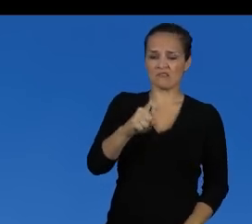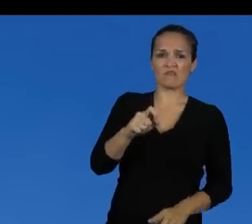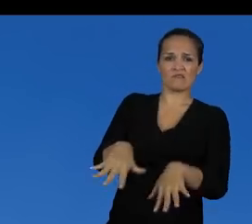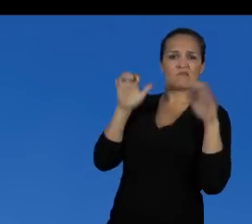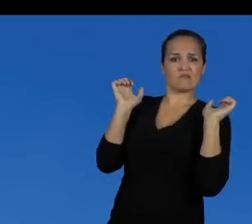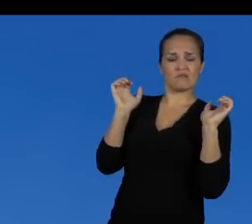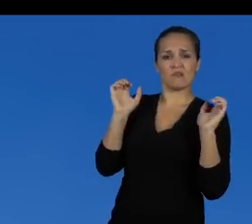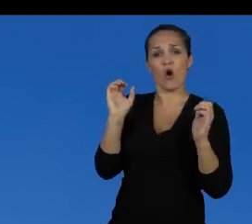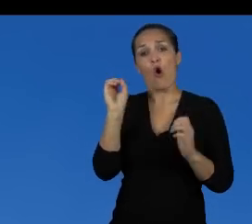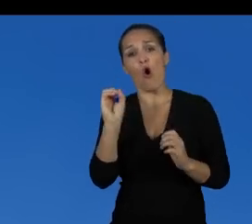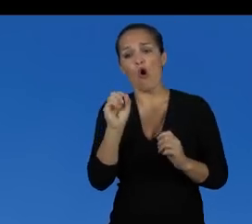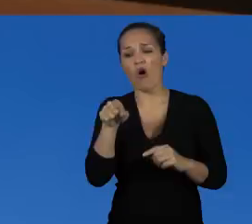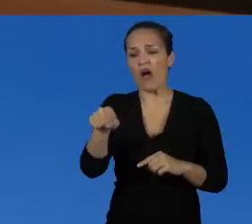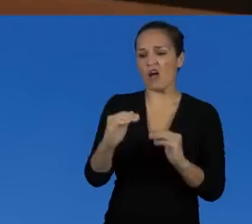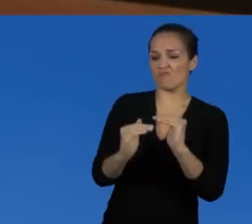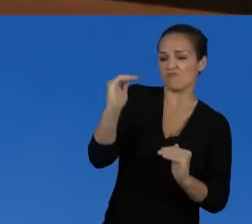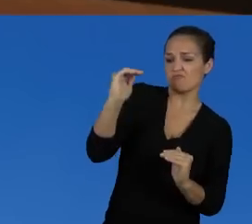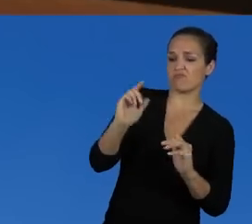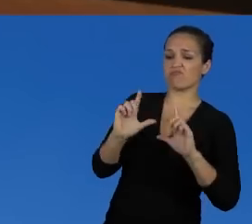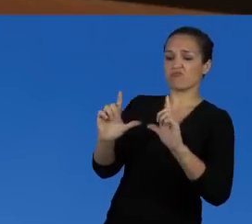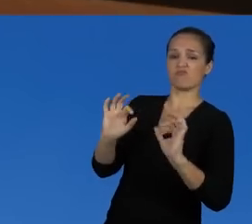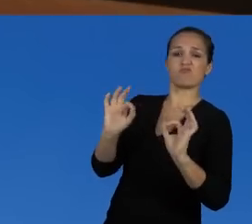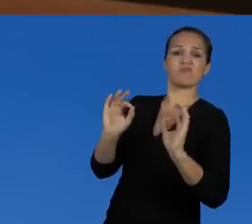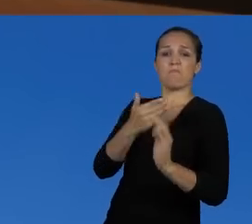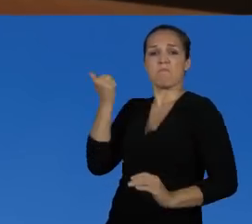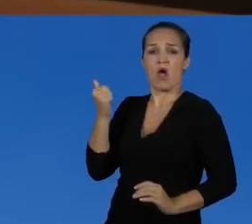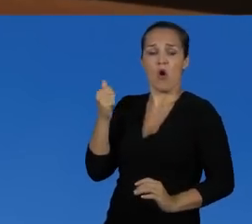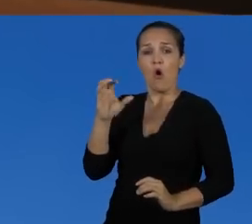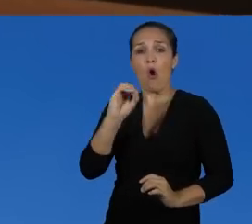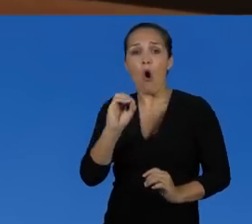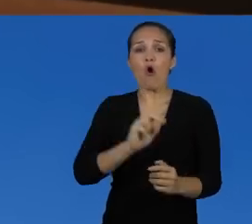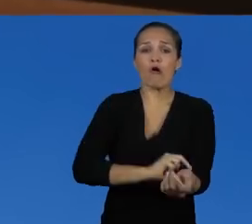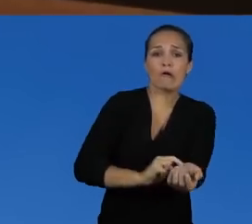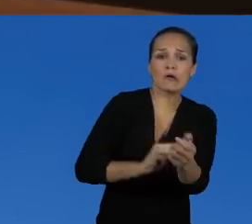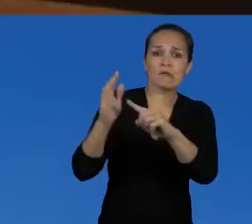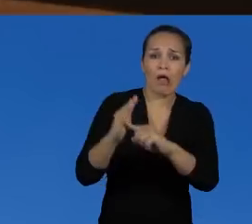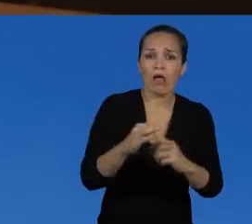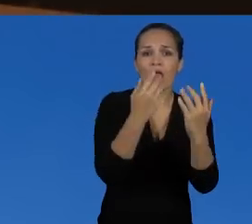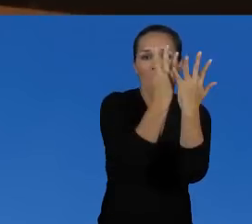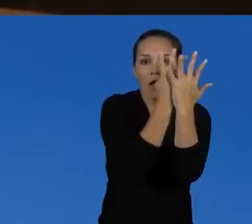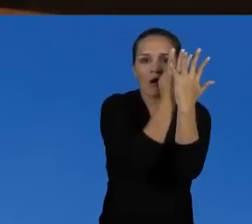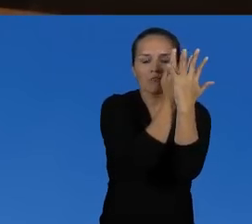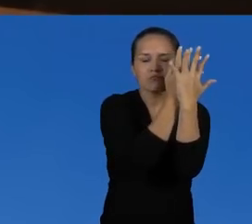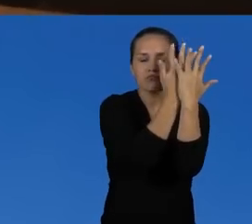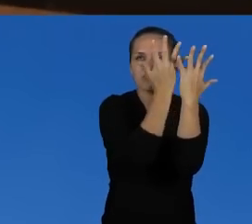another one, ableism, another, xenophobia and so on.